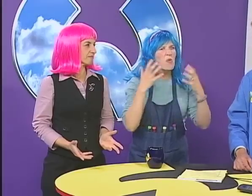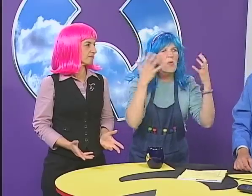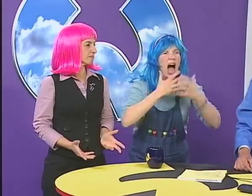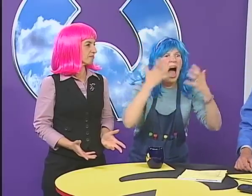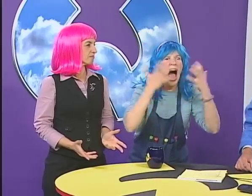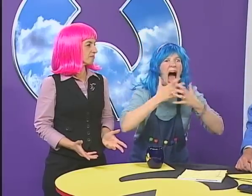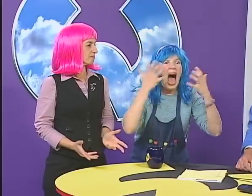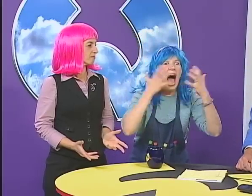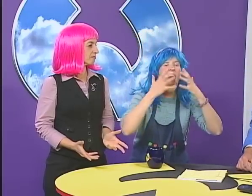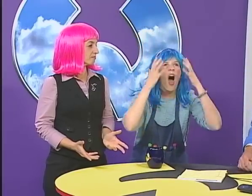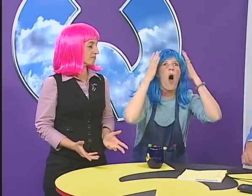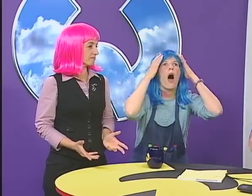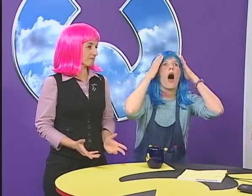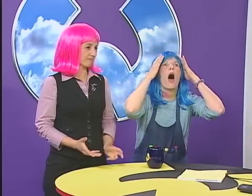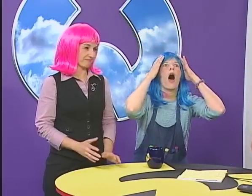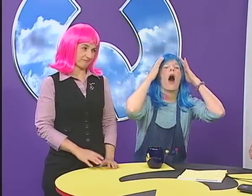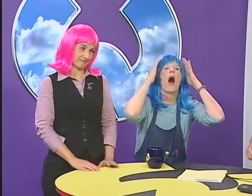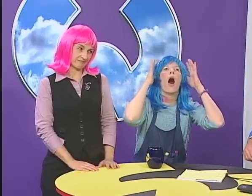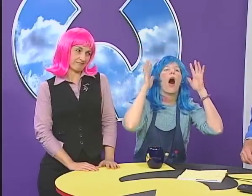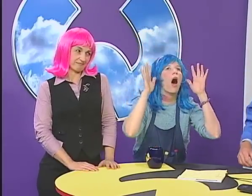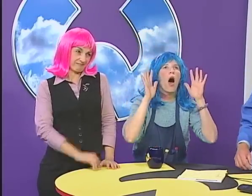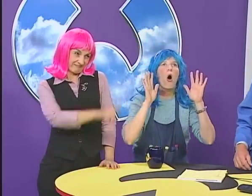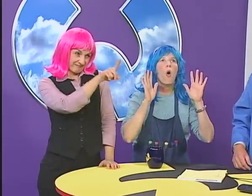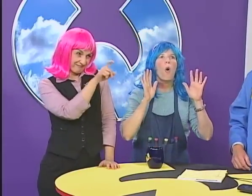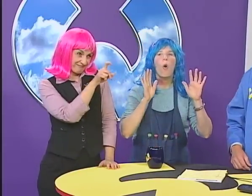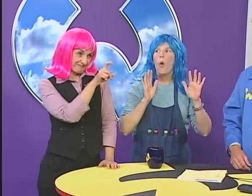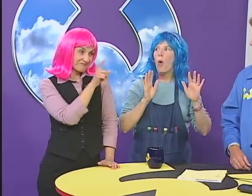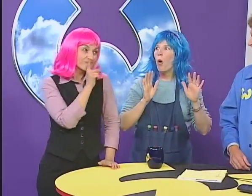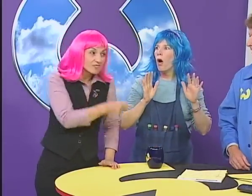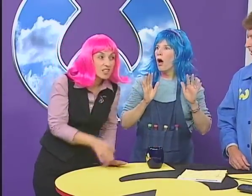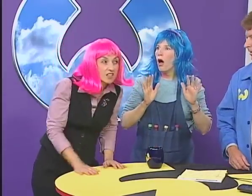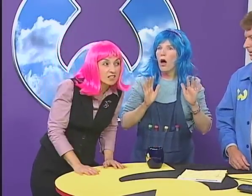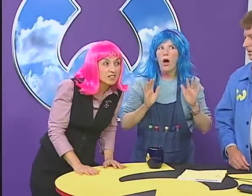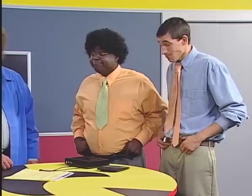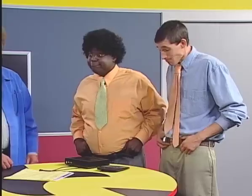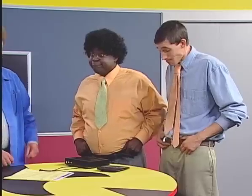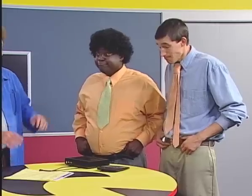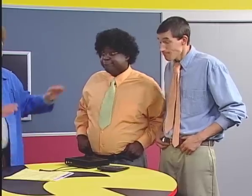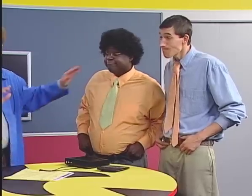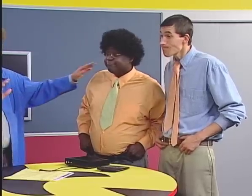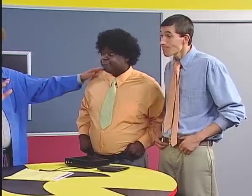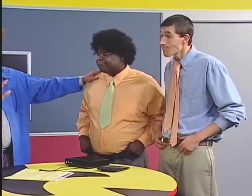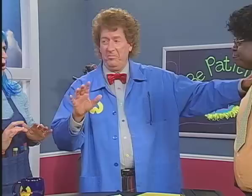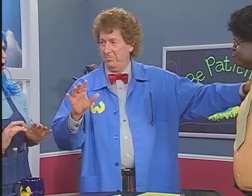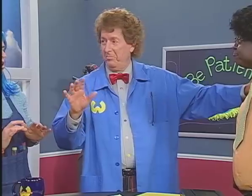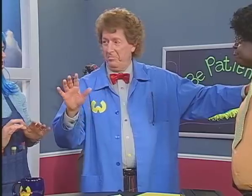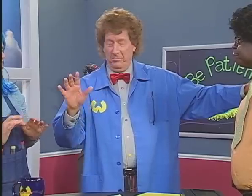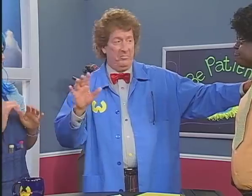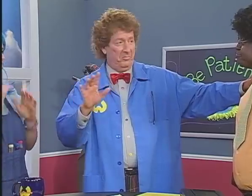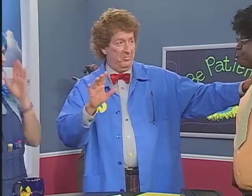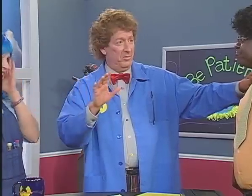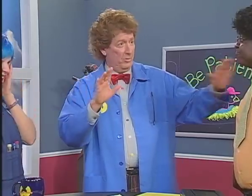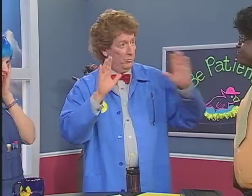WOW! REALLY? YEP.